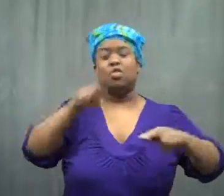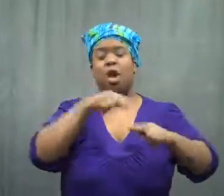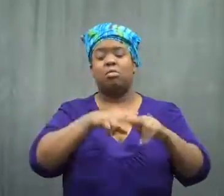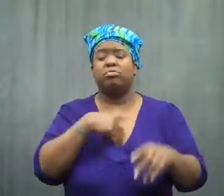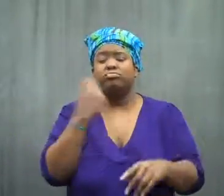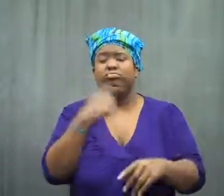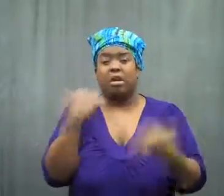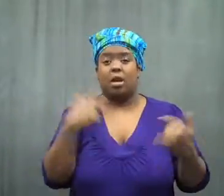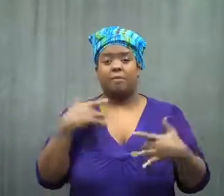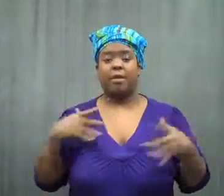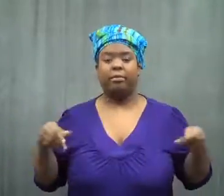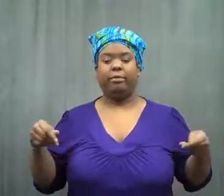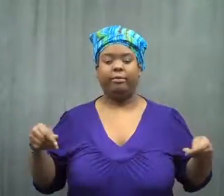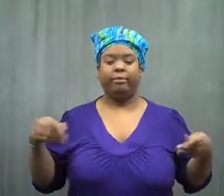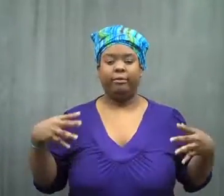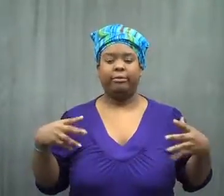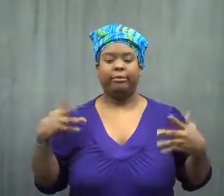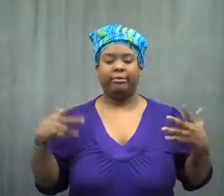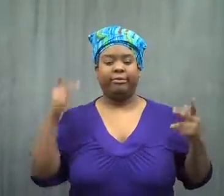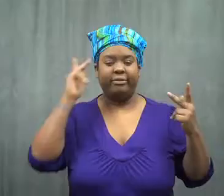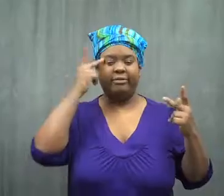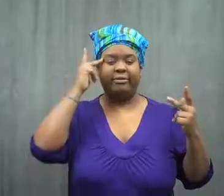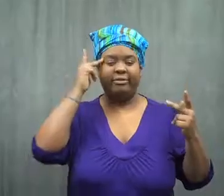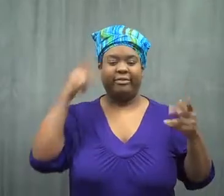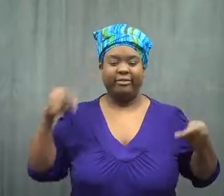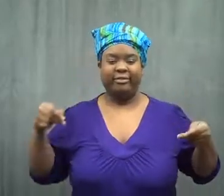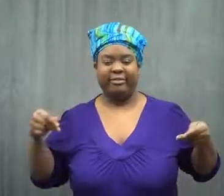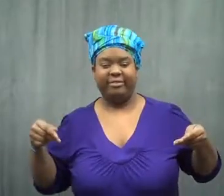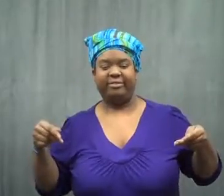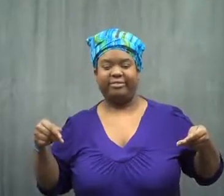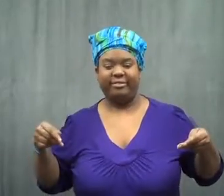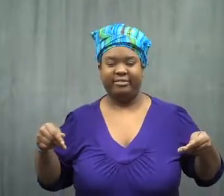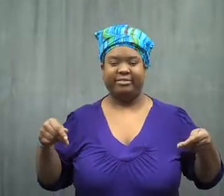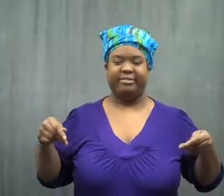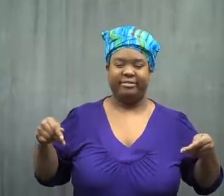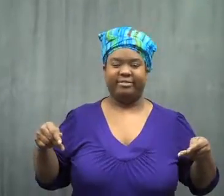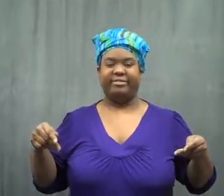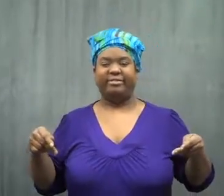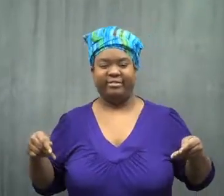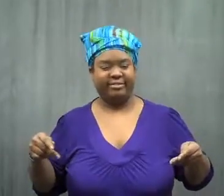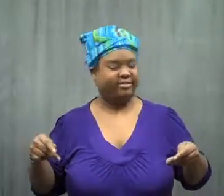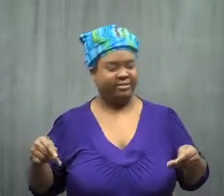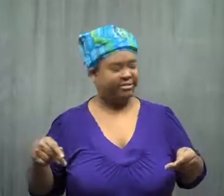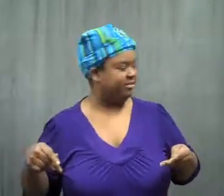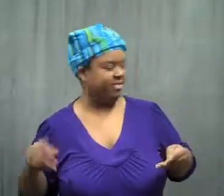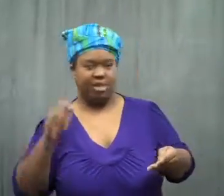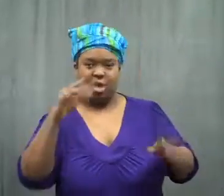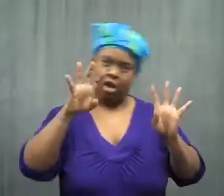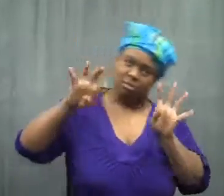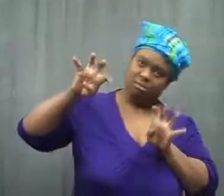Normally I'd just sit in it, no problem but now I was feeling unstable. I looked over, and the dogs were all looking at me with tilted heads.